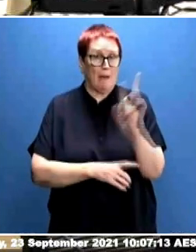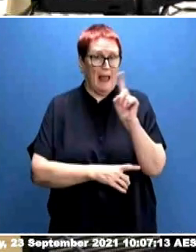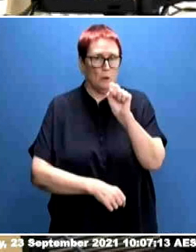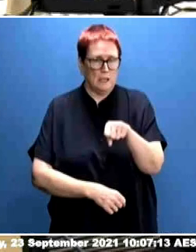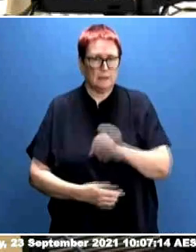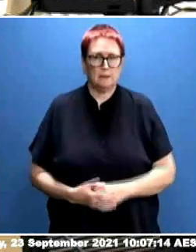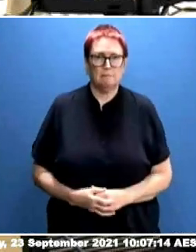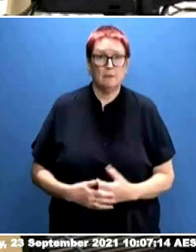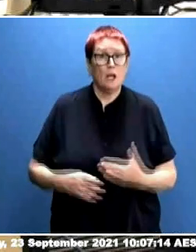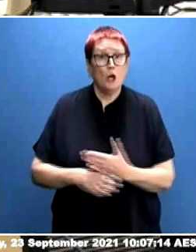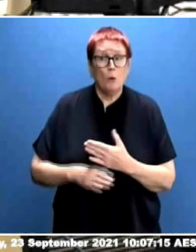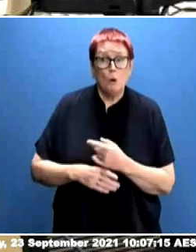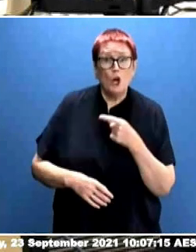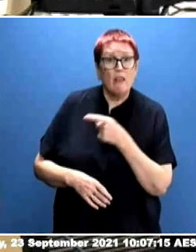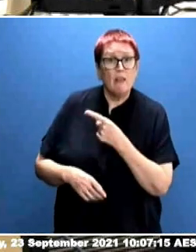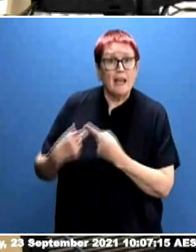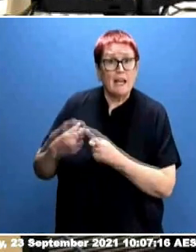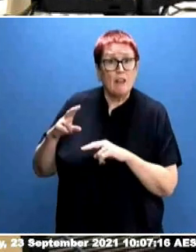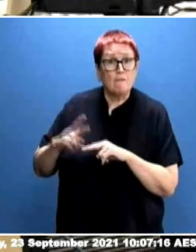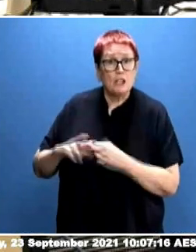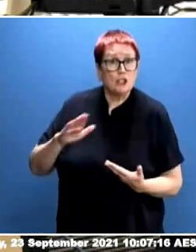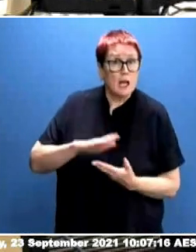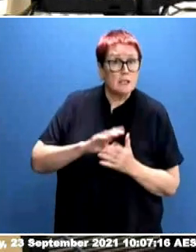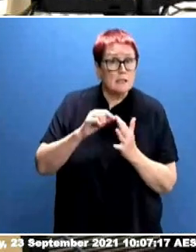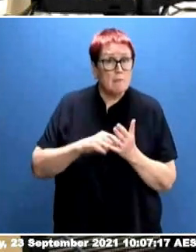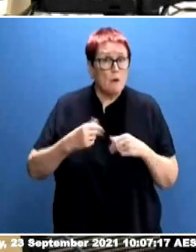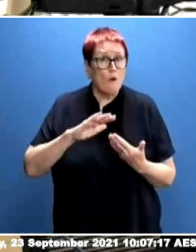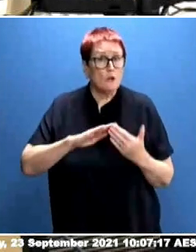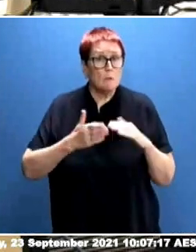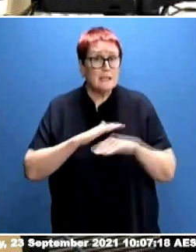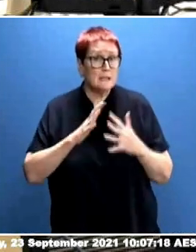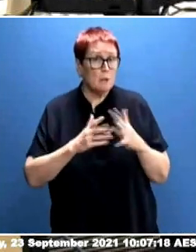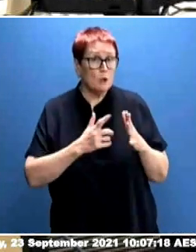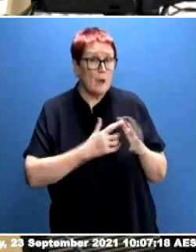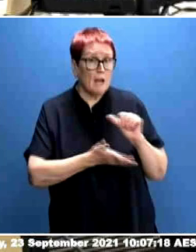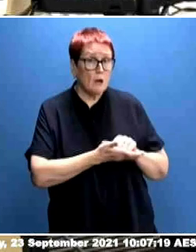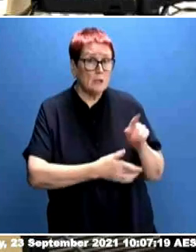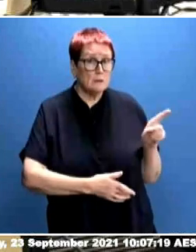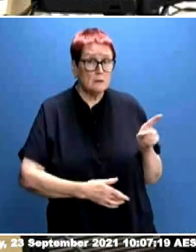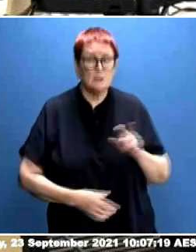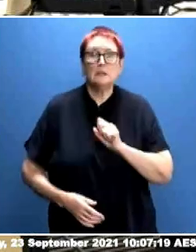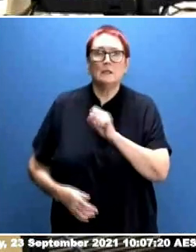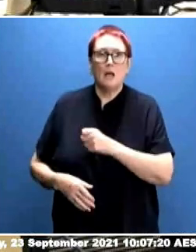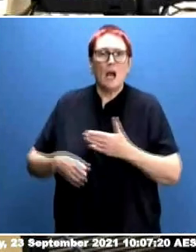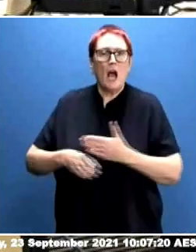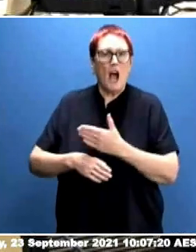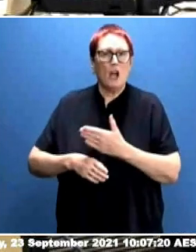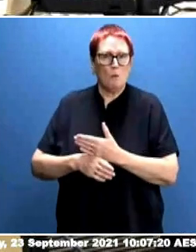You are employed there in that role by the Department of Communities Western Australia? I am employed currently in that role,